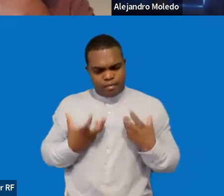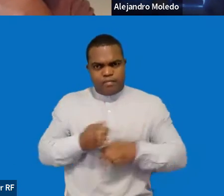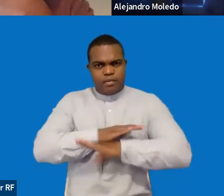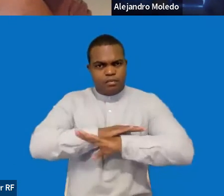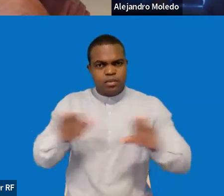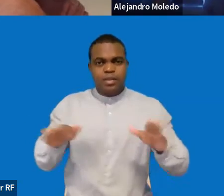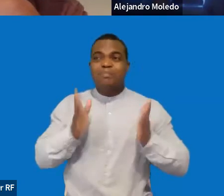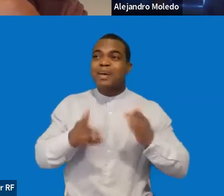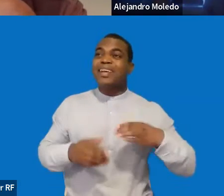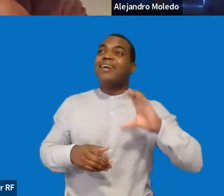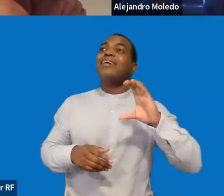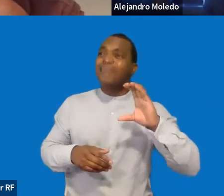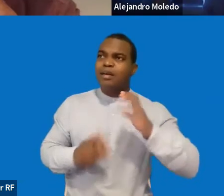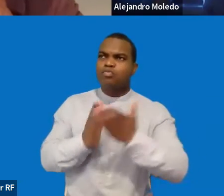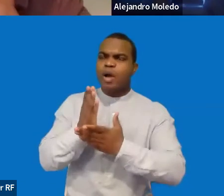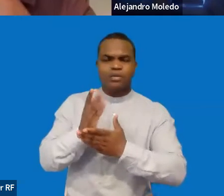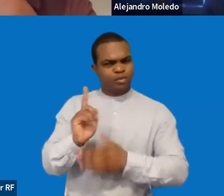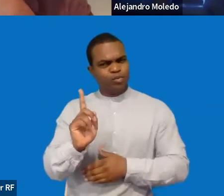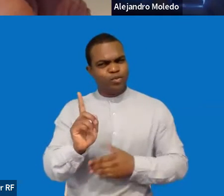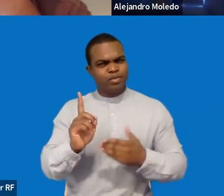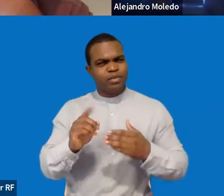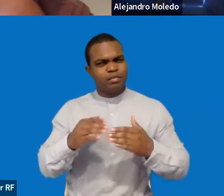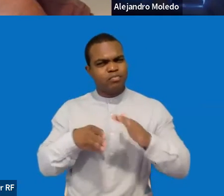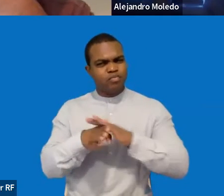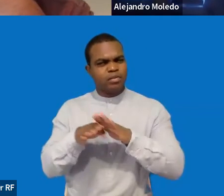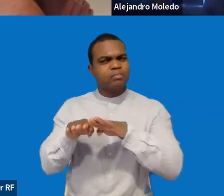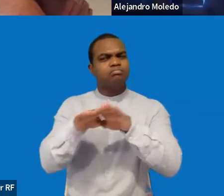(we'll make sure of this in our advocacy)